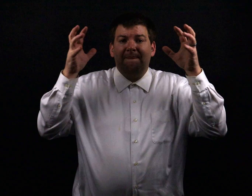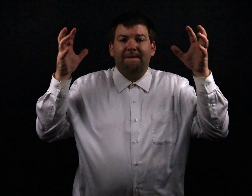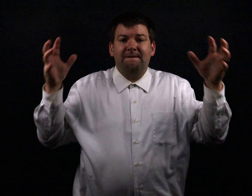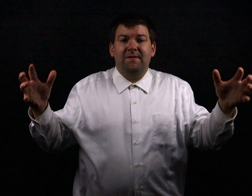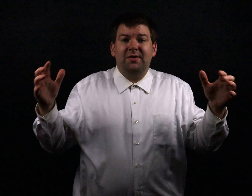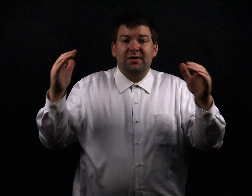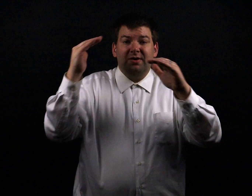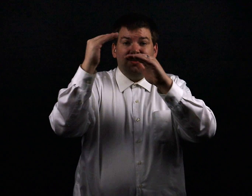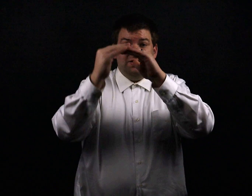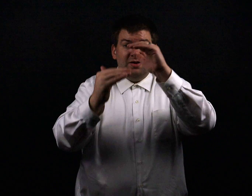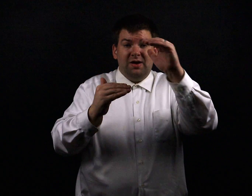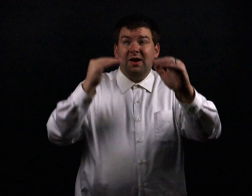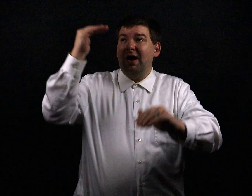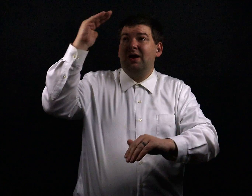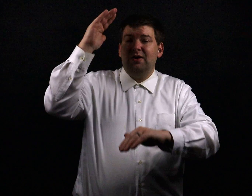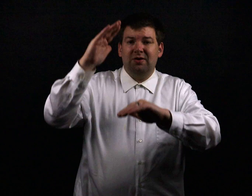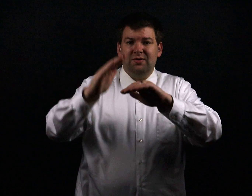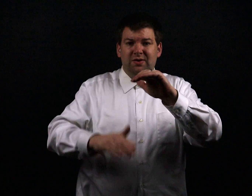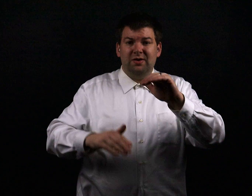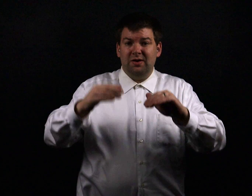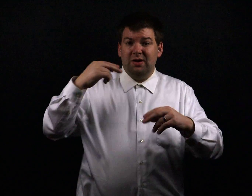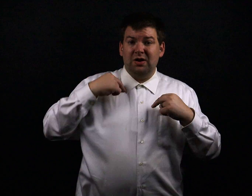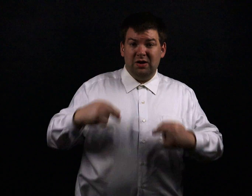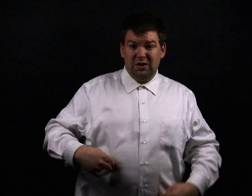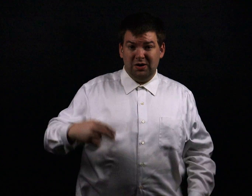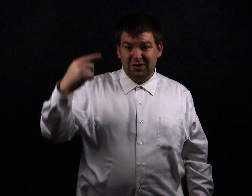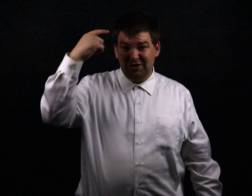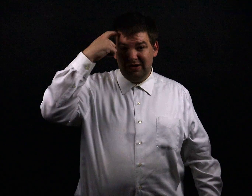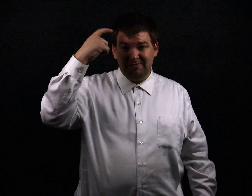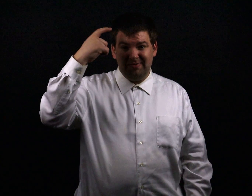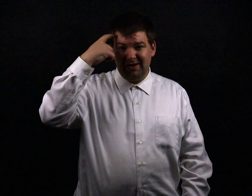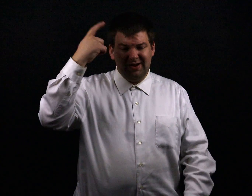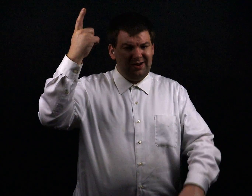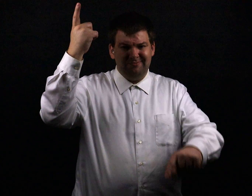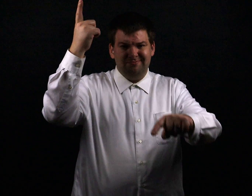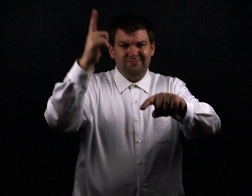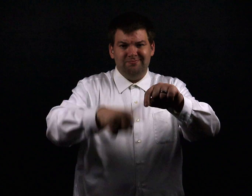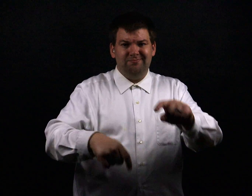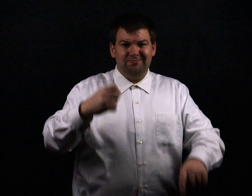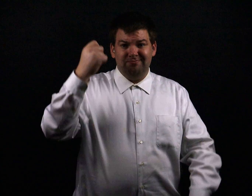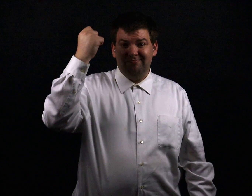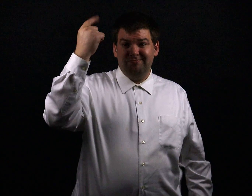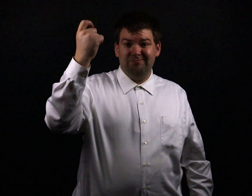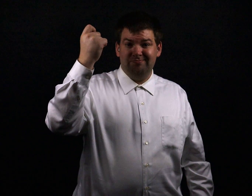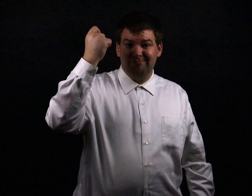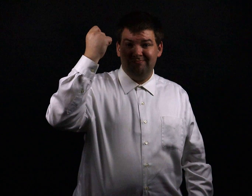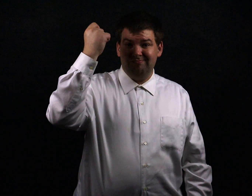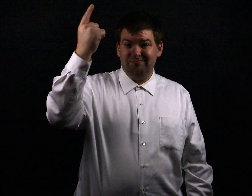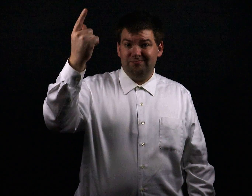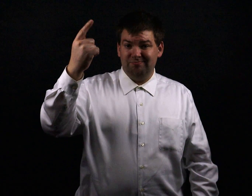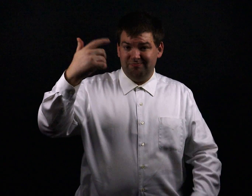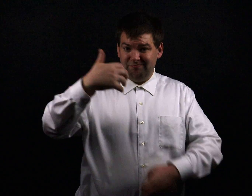higher above human mind can't comprehend creator as